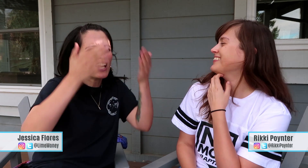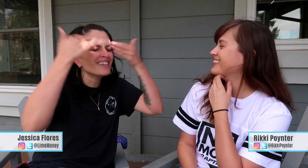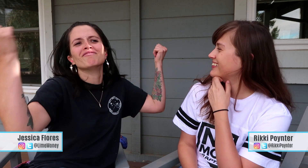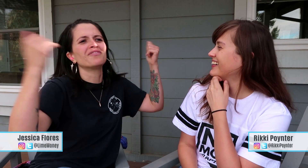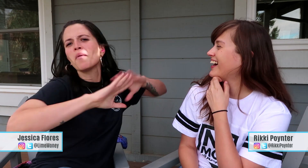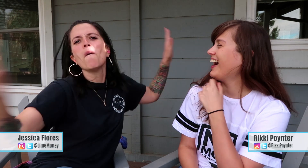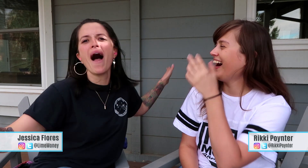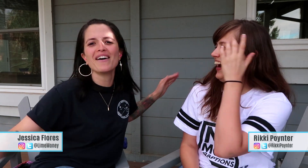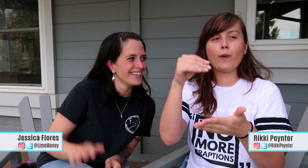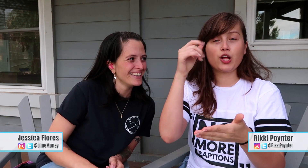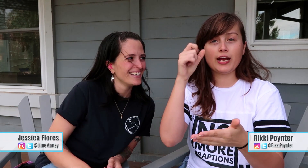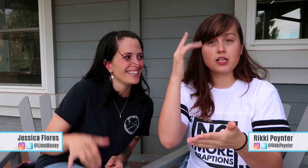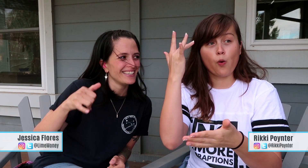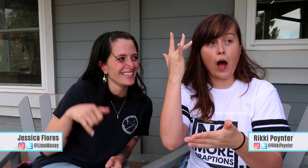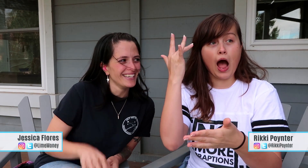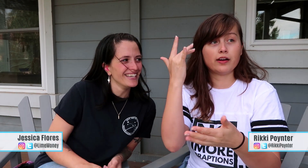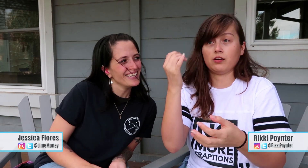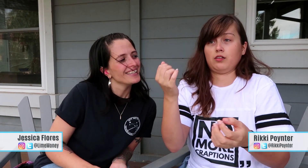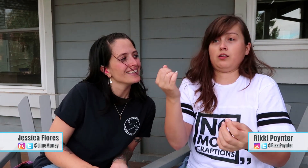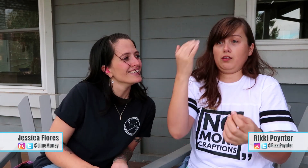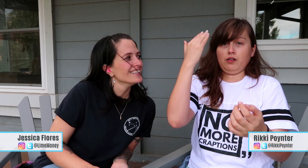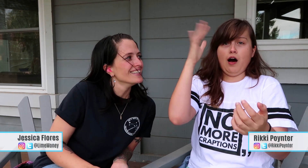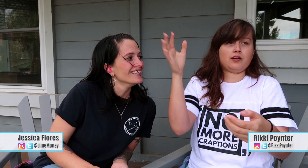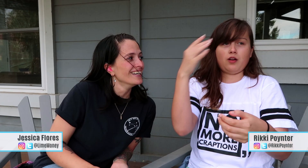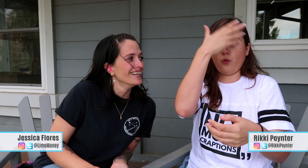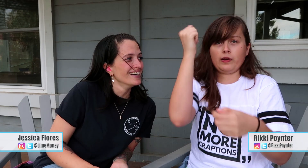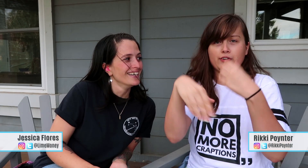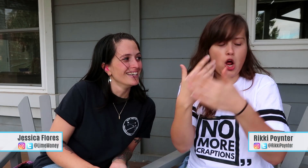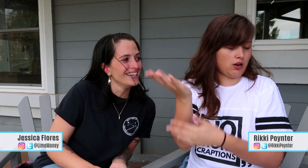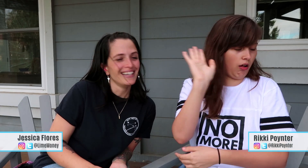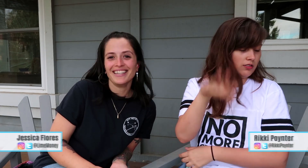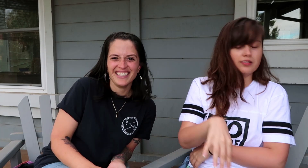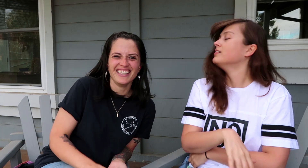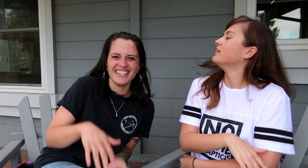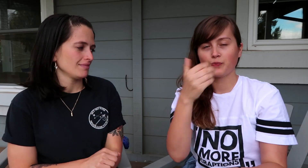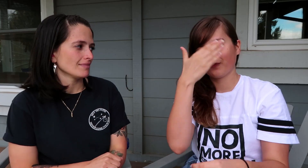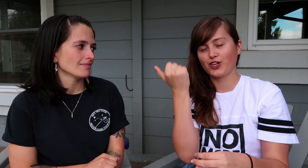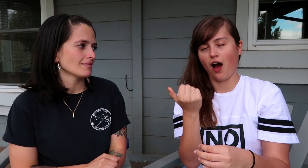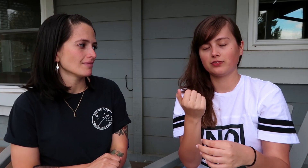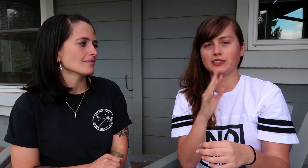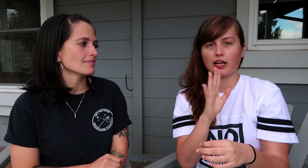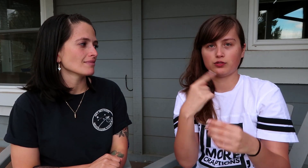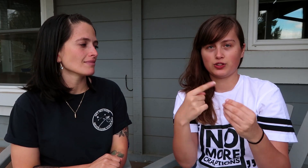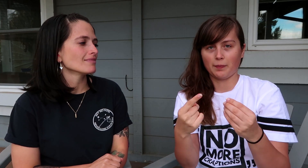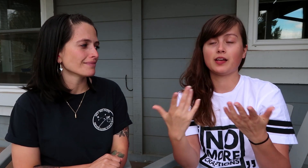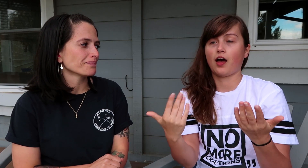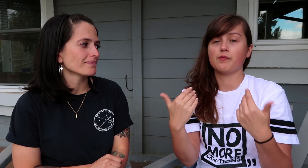Just forget about it, whatever... R: We learned ASL why? I don't even know, we forgot it all! We forgot to tell you guys something...